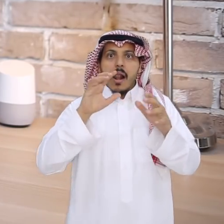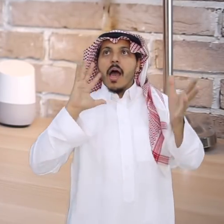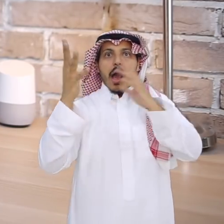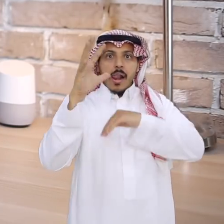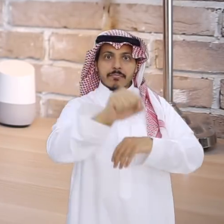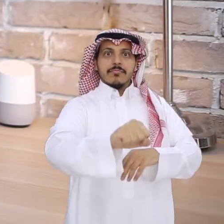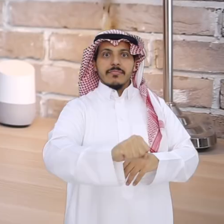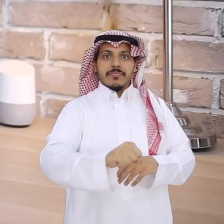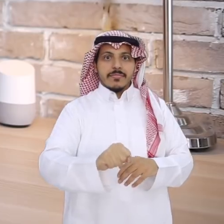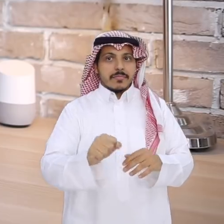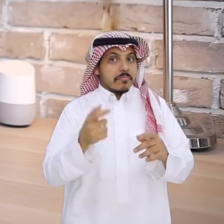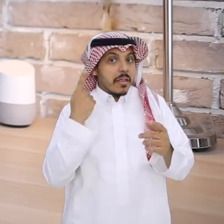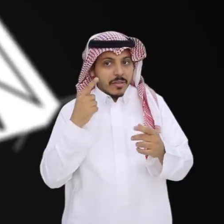If what we will say in this episode is true.